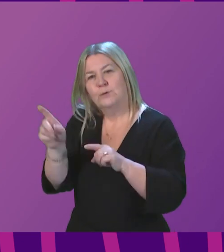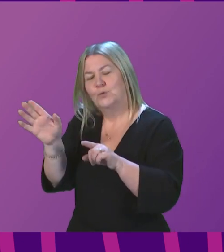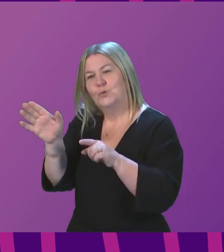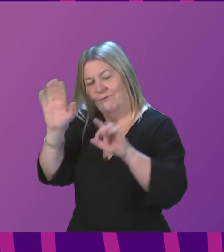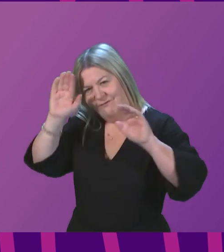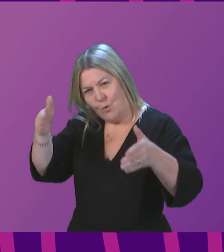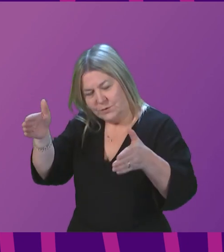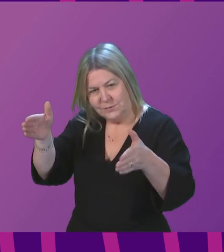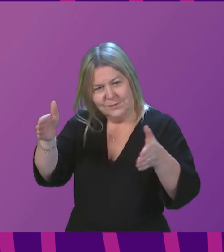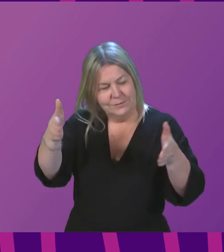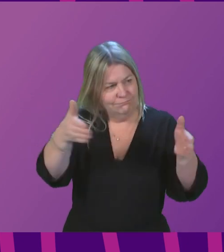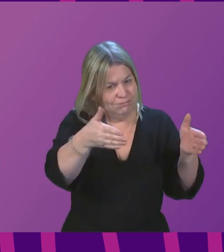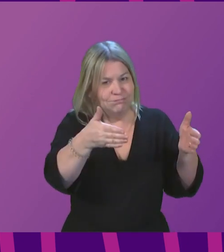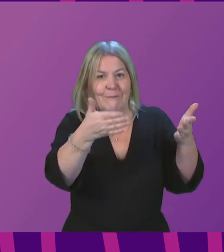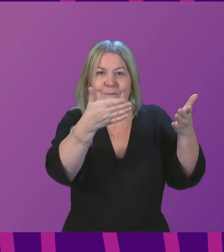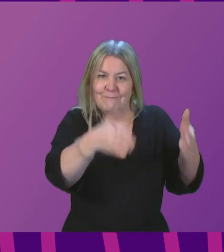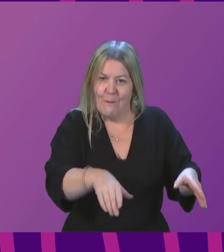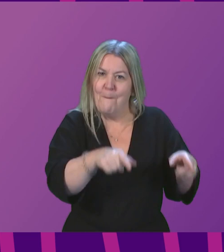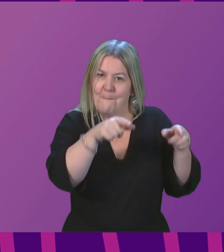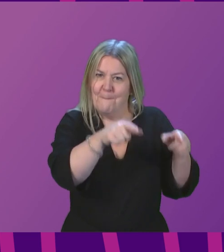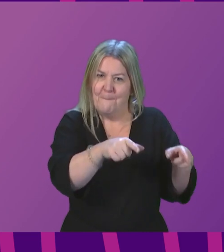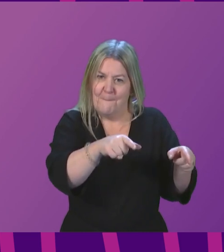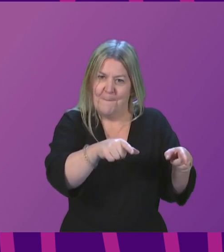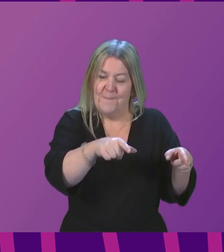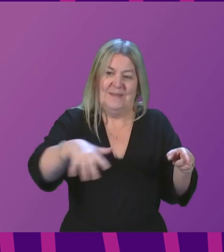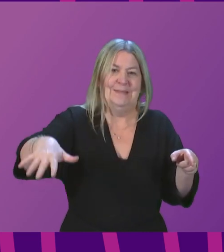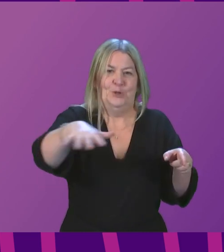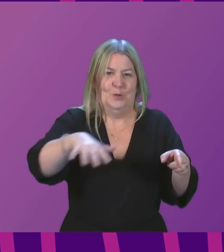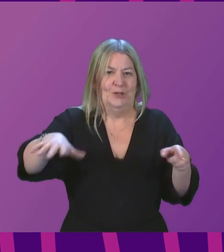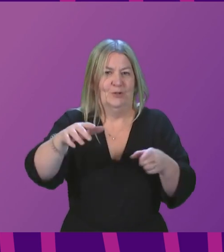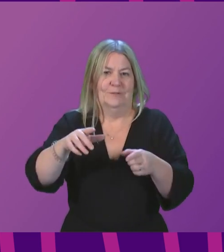Nevertheless, all of us have to stand up for those principles and guard against the UK